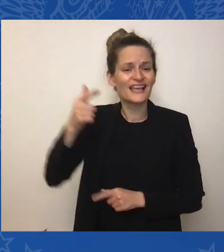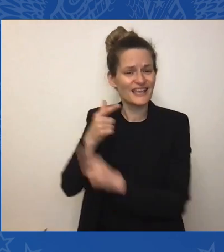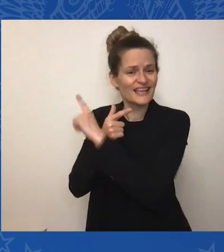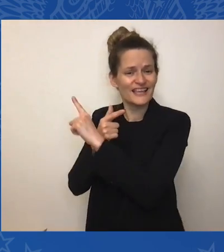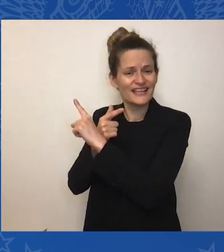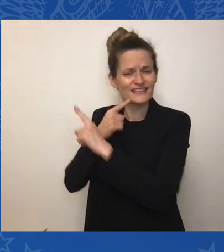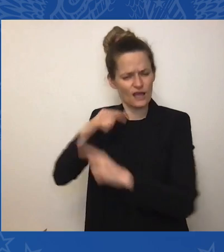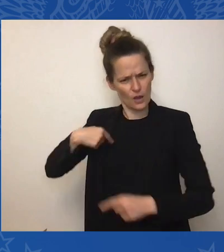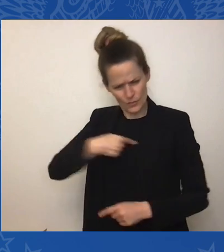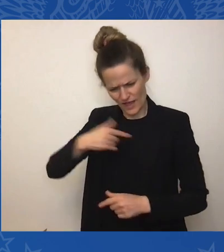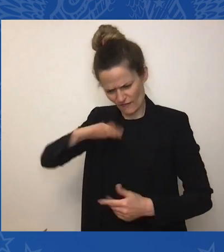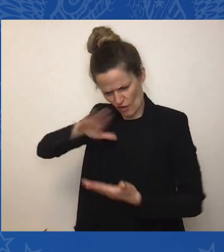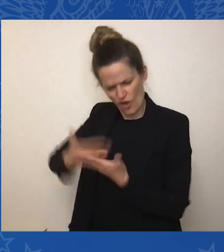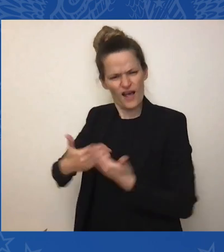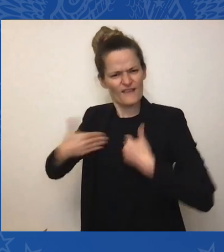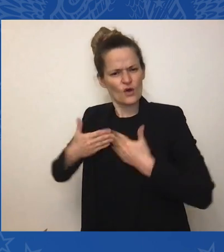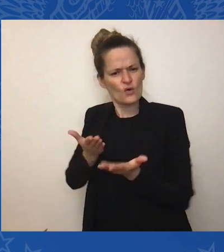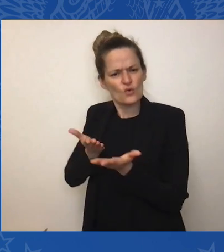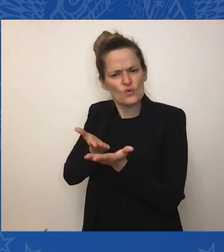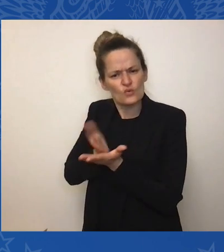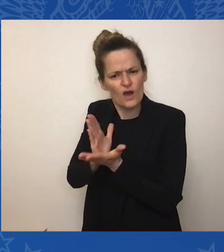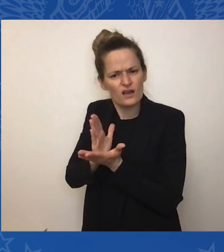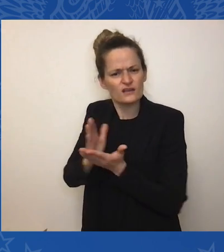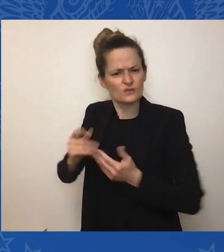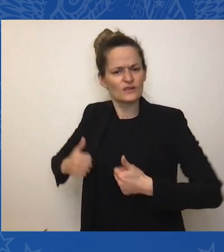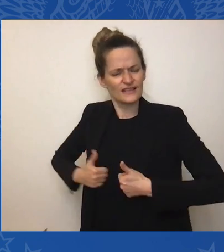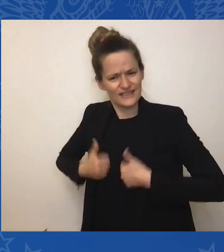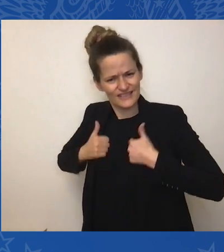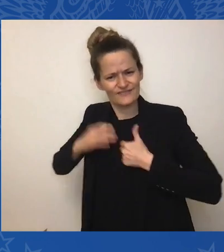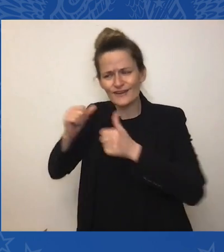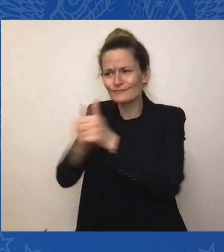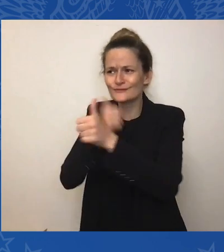the right to rise in the world as far as your talent can take you,